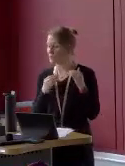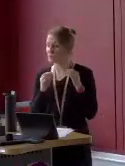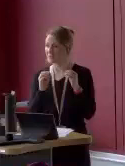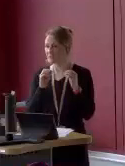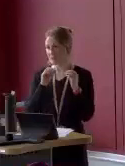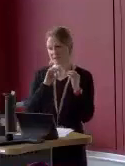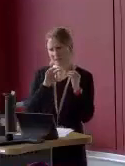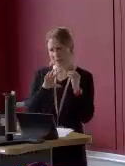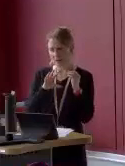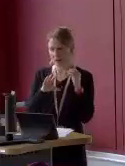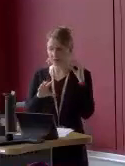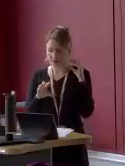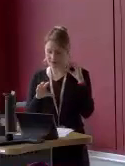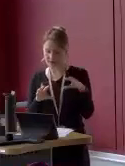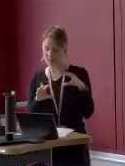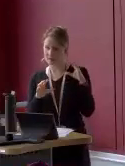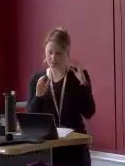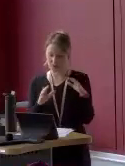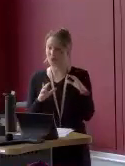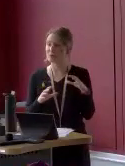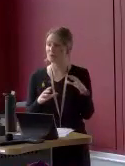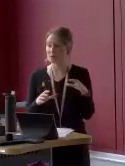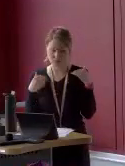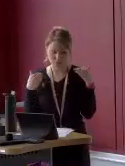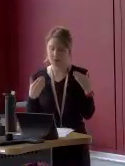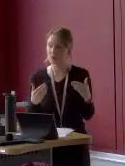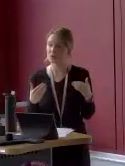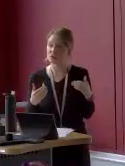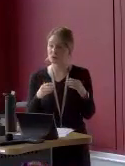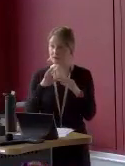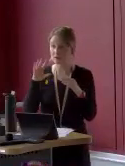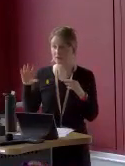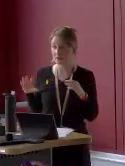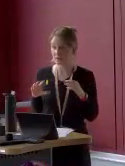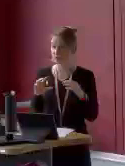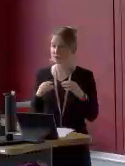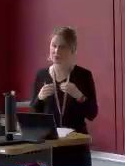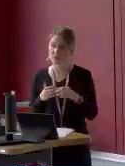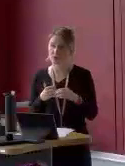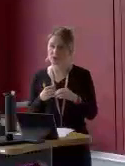but it was a really to get a snapshot of in person on the spot response to the resources that we were